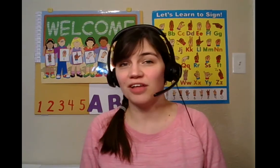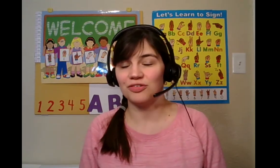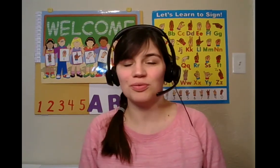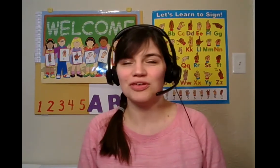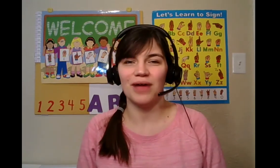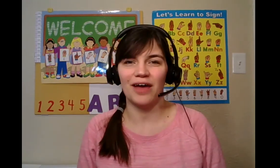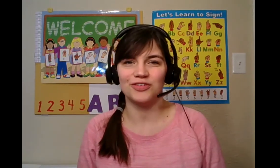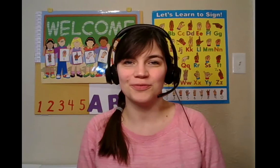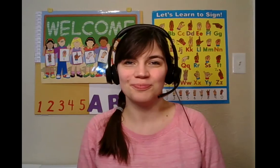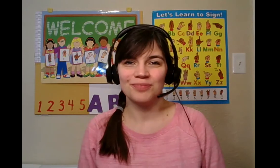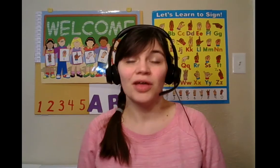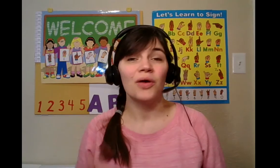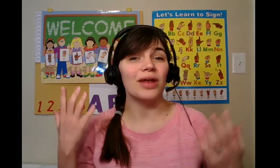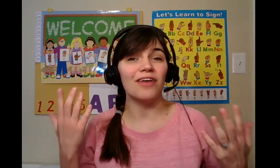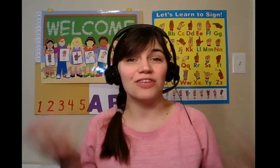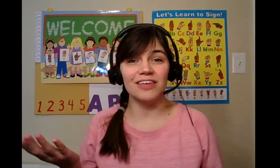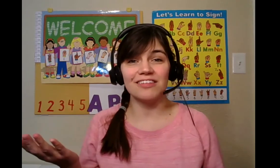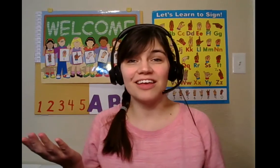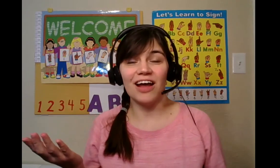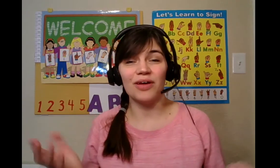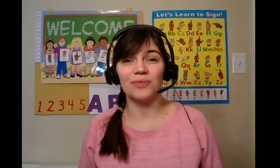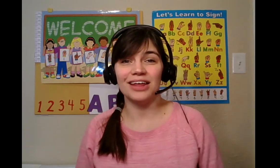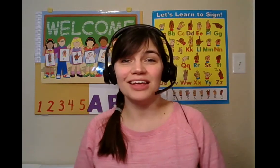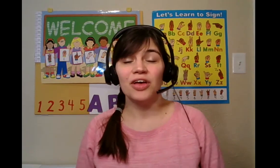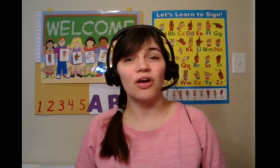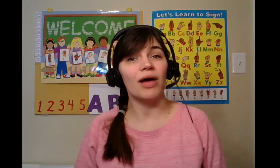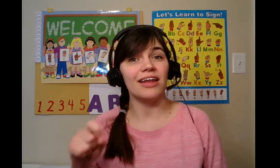to but you don't have to. When everything is cut out and ready, go ahead and